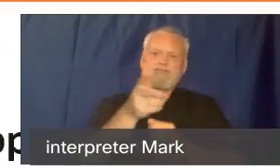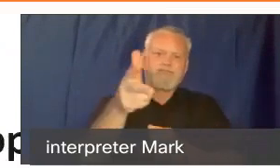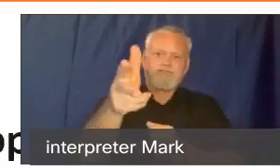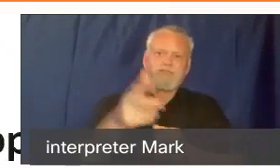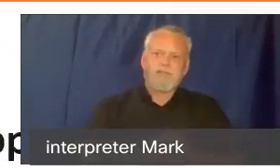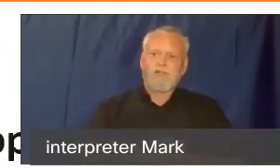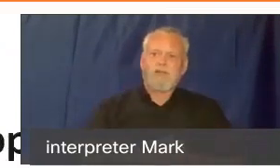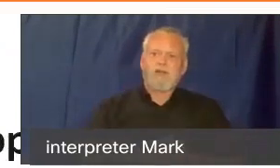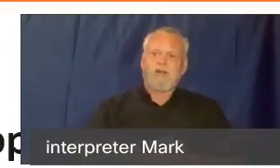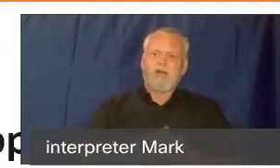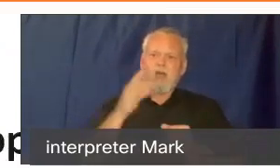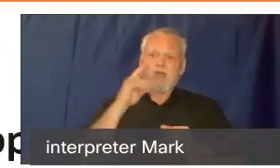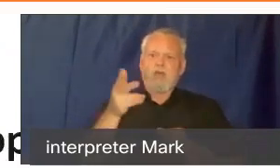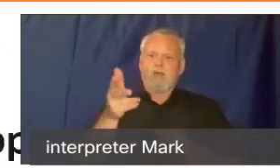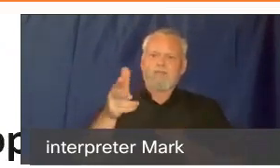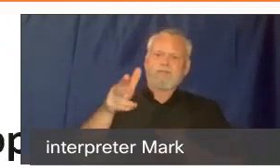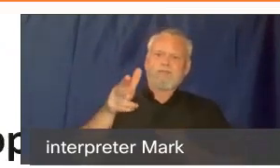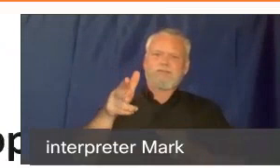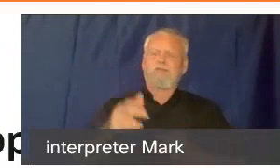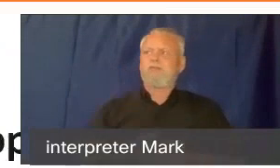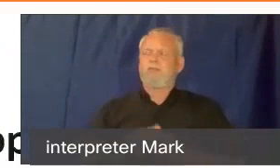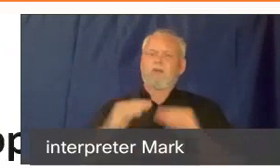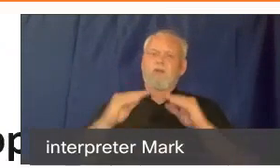It slipped it, I think 2, the 1 that maybe 1 and a half, the 1.